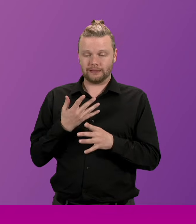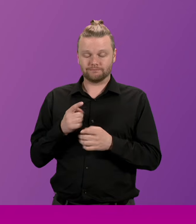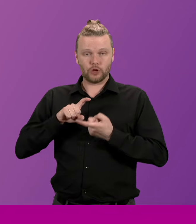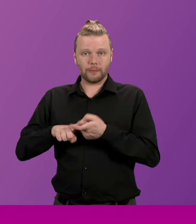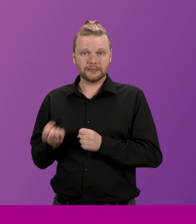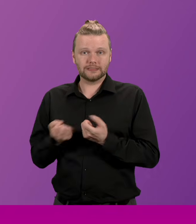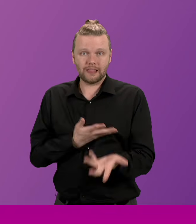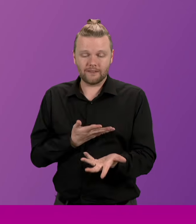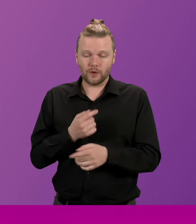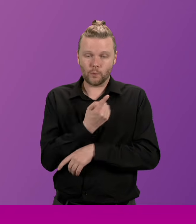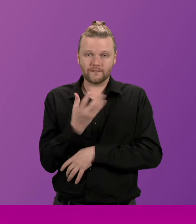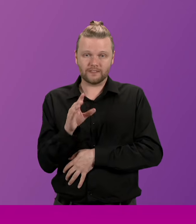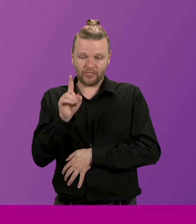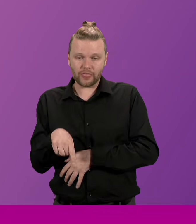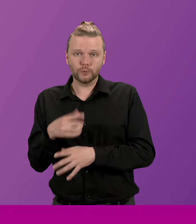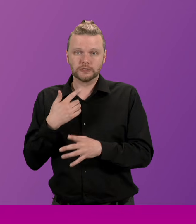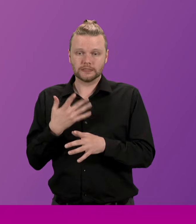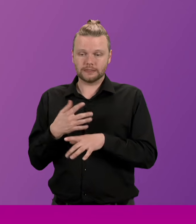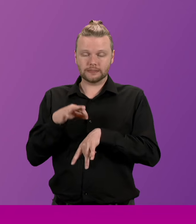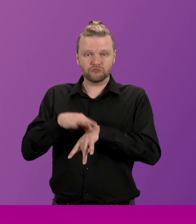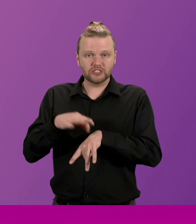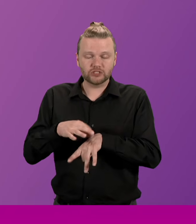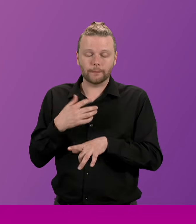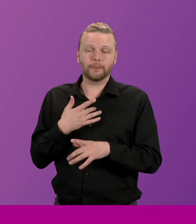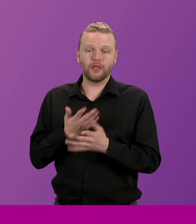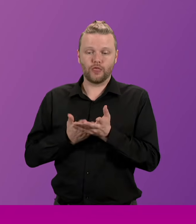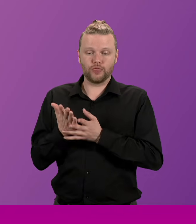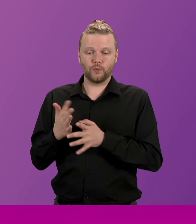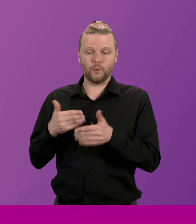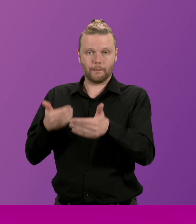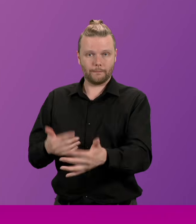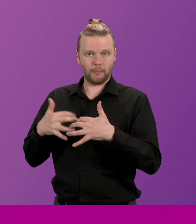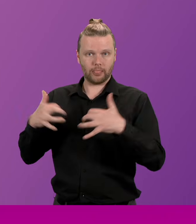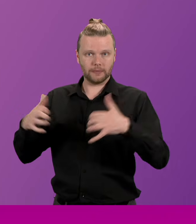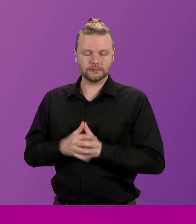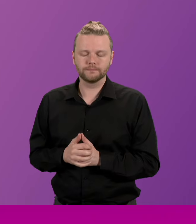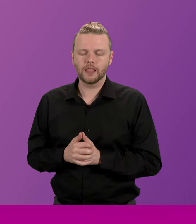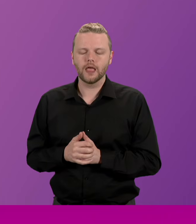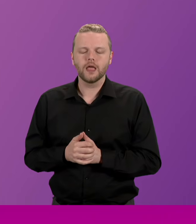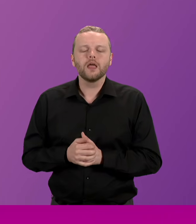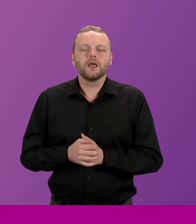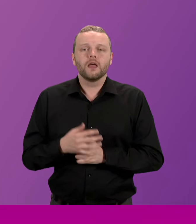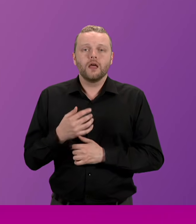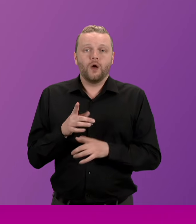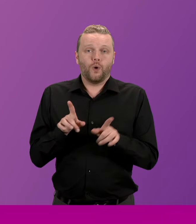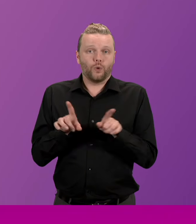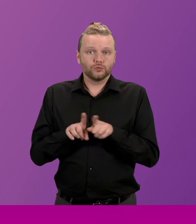modern apprenticeships during this session of Parliament and we will pursue that approach. I note Mr Johnson’s long-standing interest in this issue and if there are areas of common